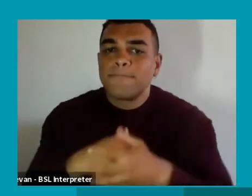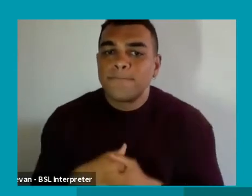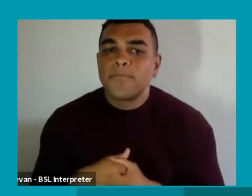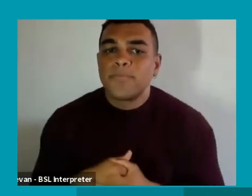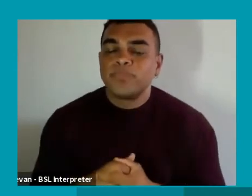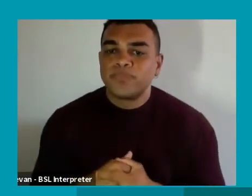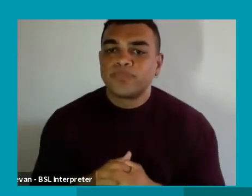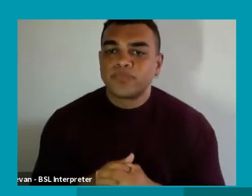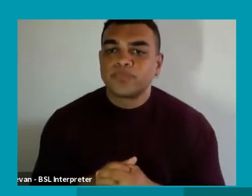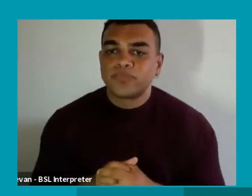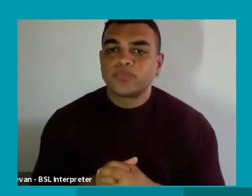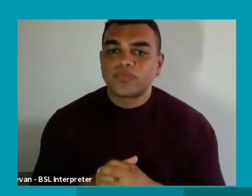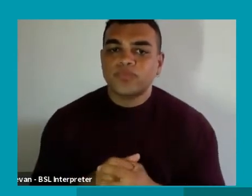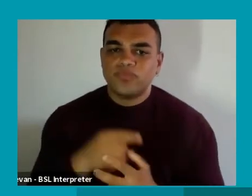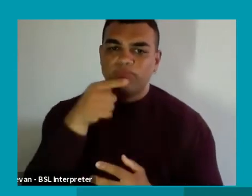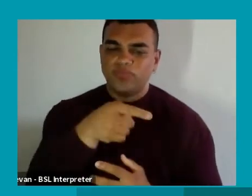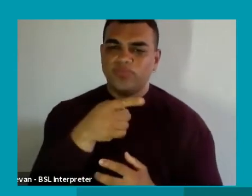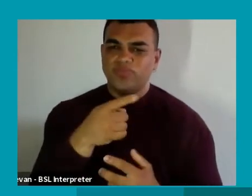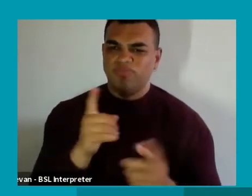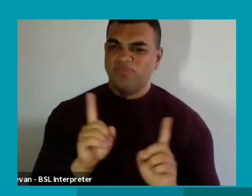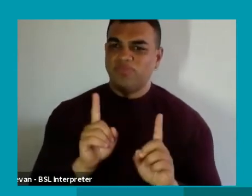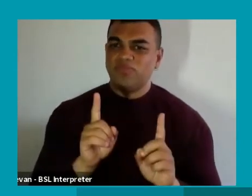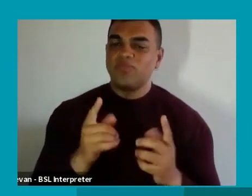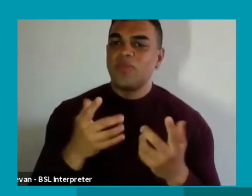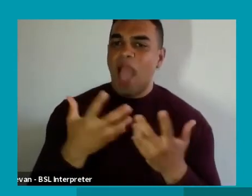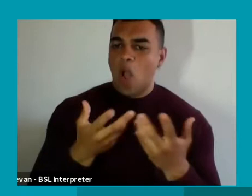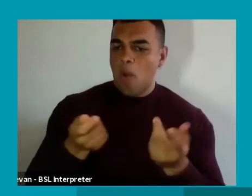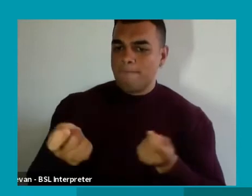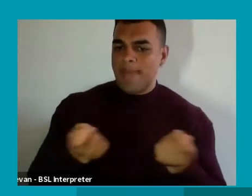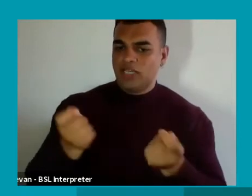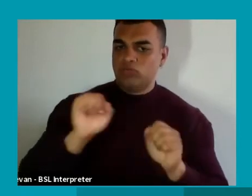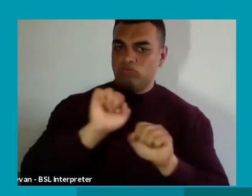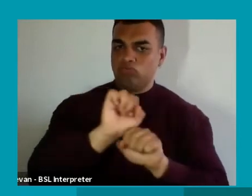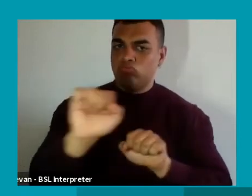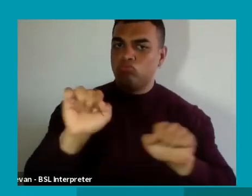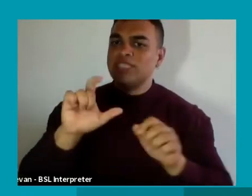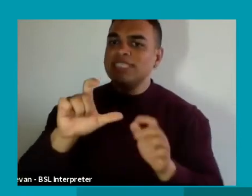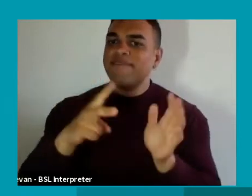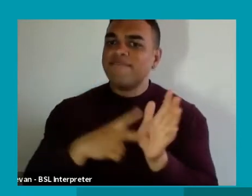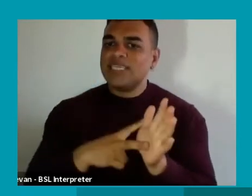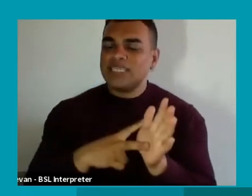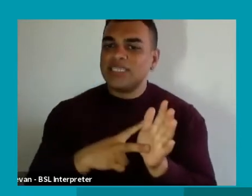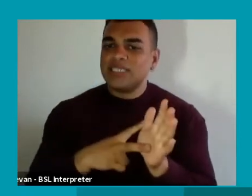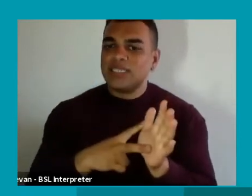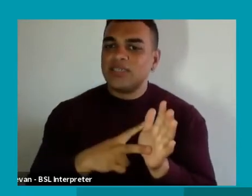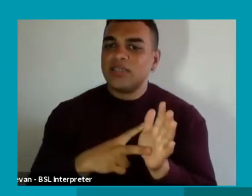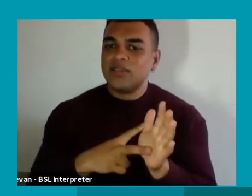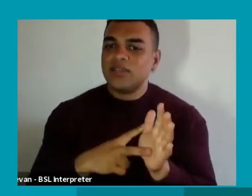systems to manage applications, including your CV. So just imagine an applicant tracking